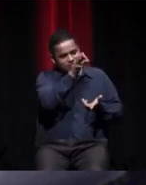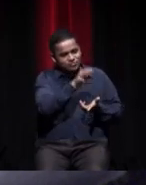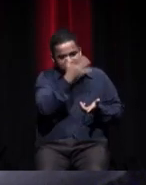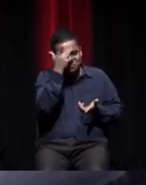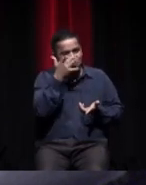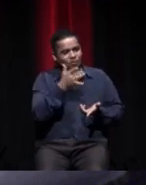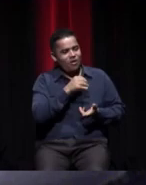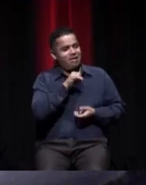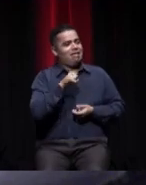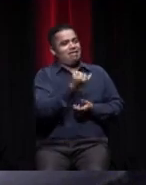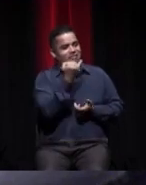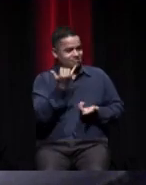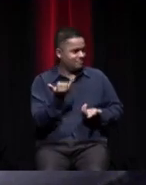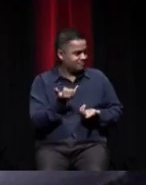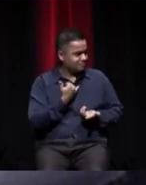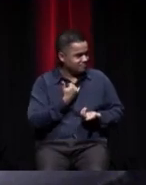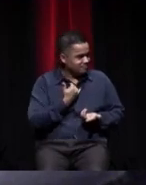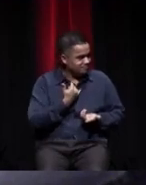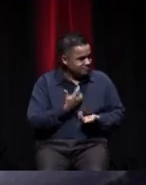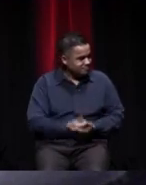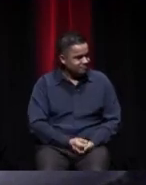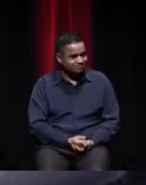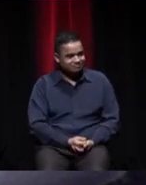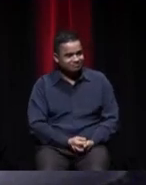I'll take my chances here next to Christian. Perhaps I'd say: